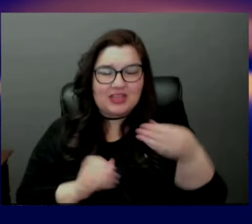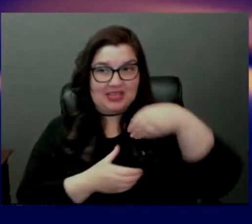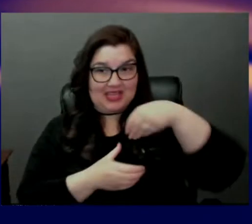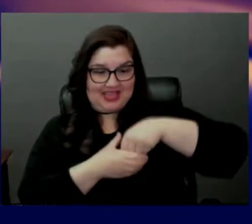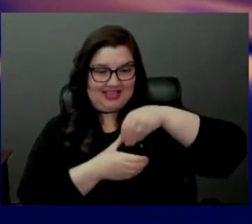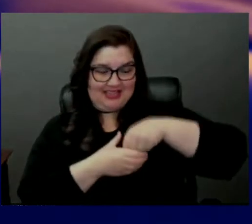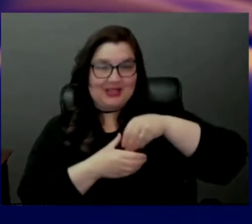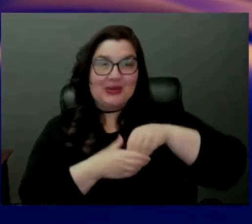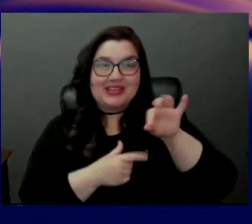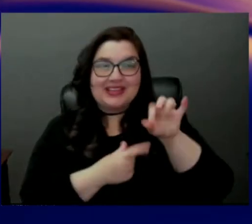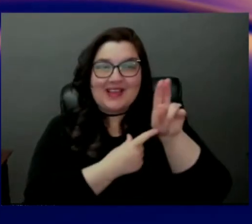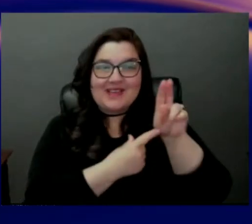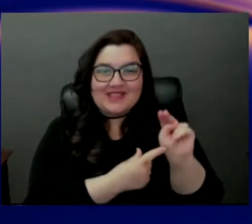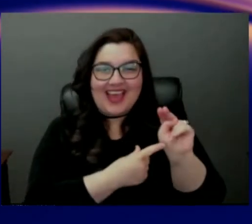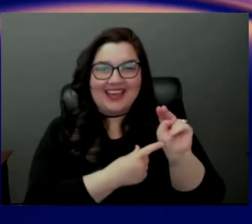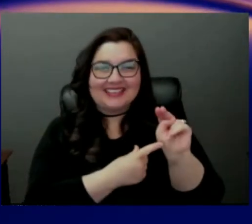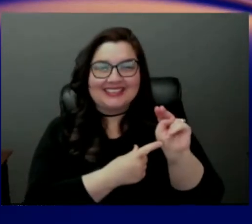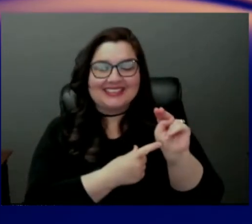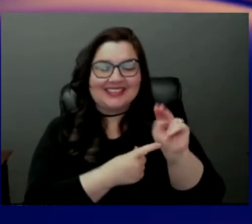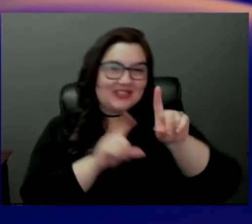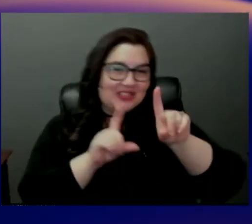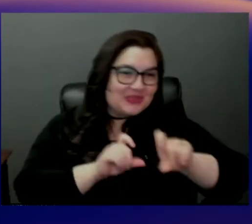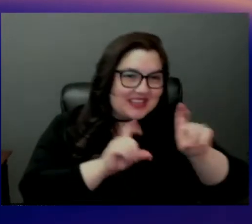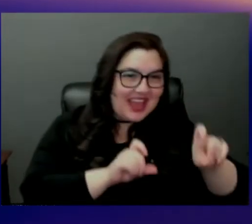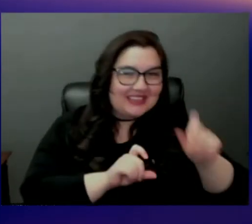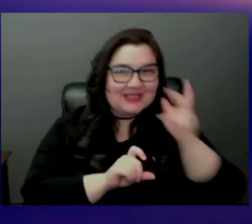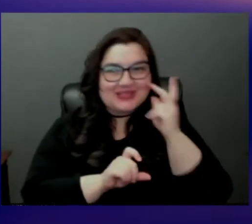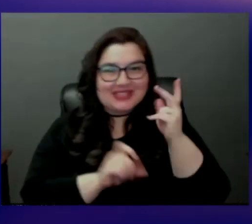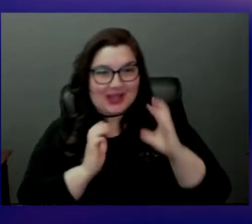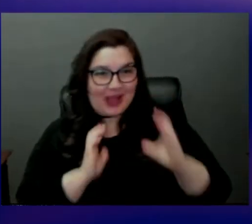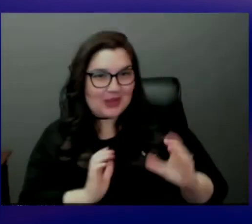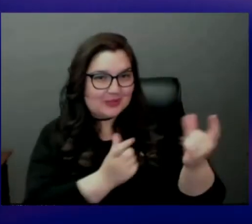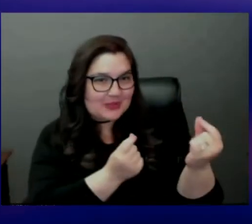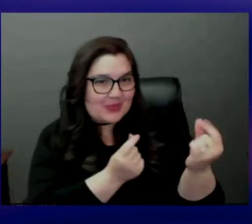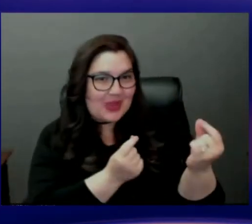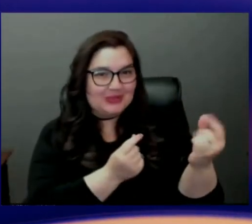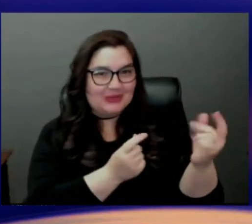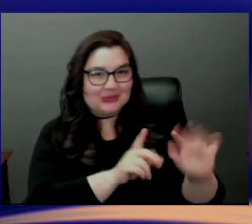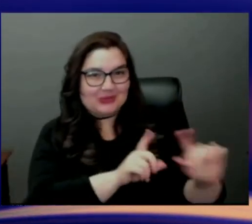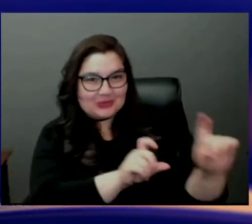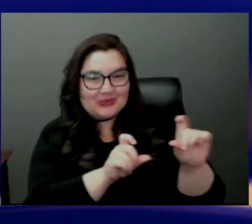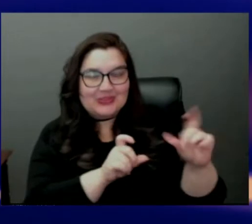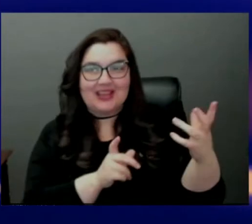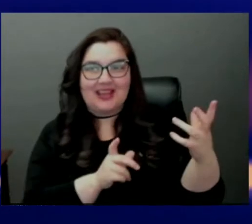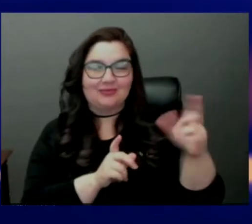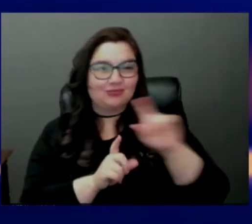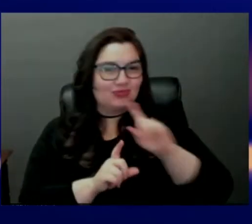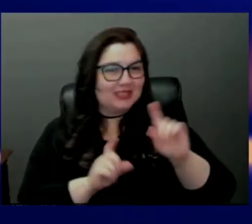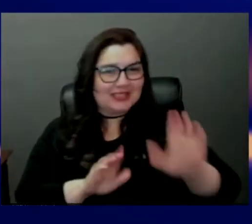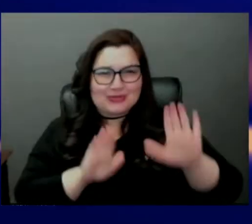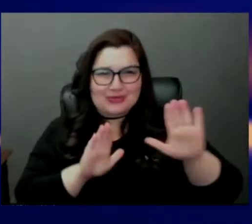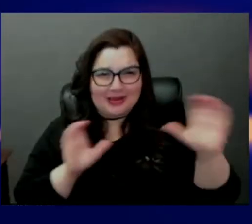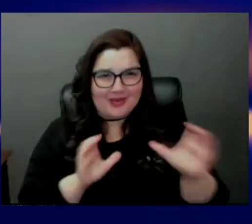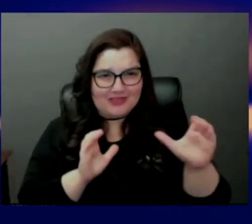what customers are able to do in terms of just ringing out really great performance. Yeah, those are some pretty mind blowing numbers.